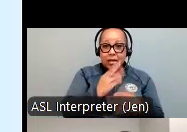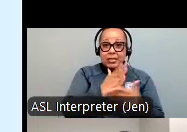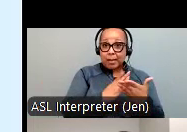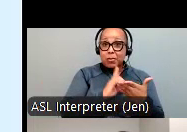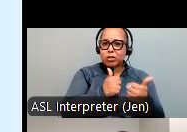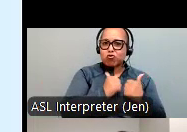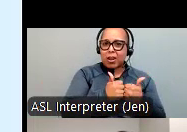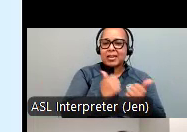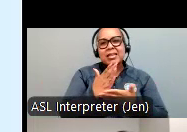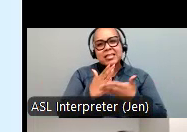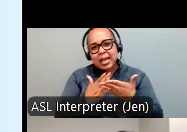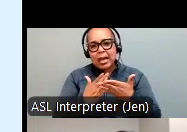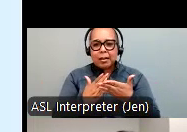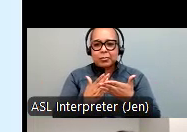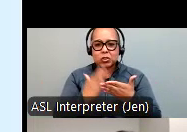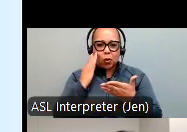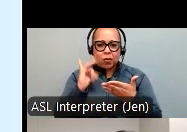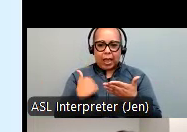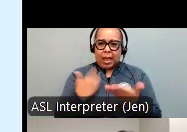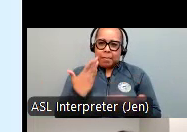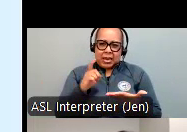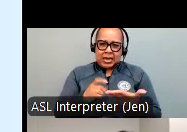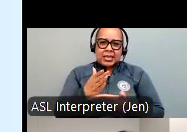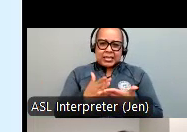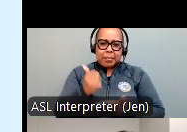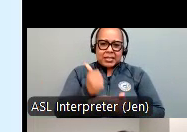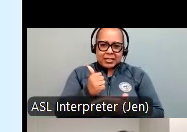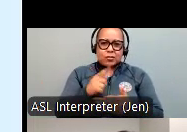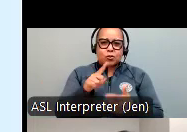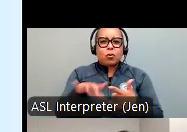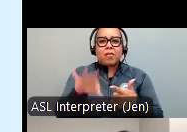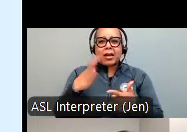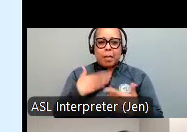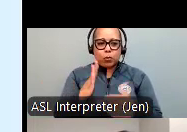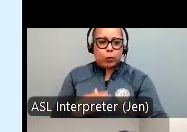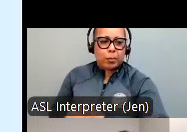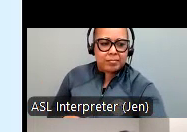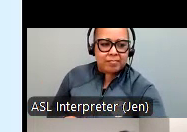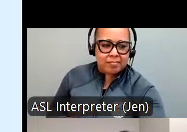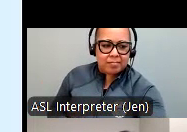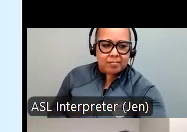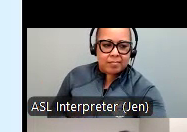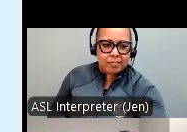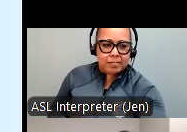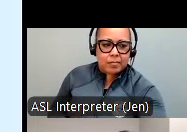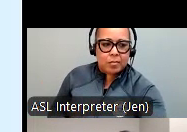some that are not. Just know that I might need some assistance to find my room, or telling me